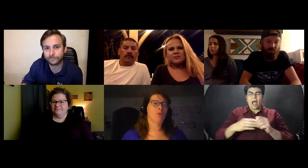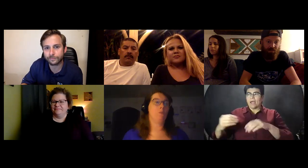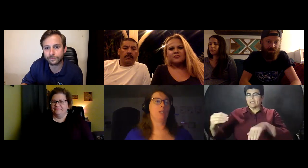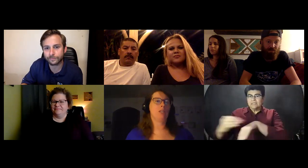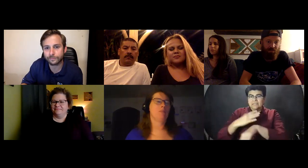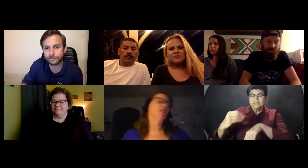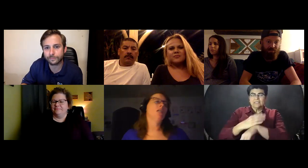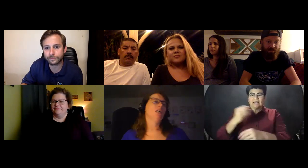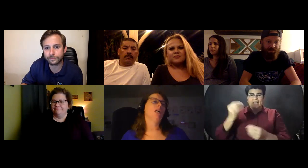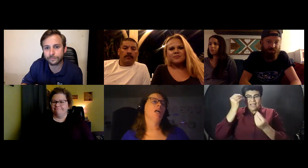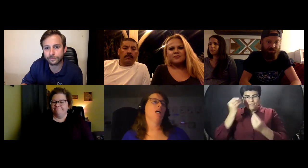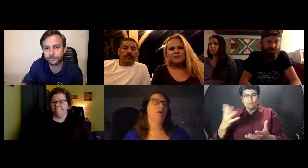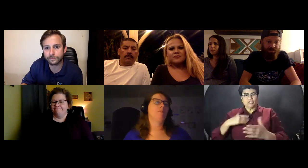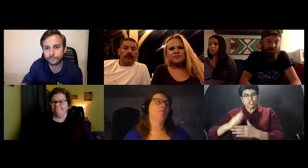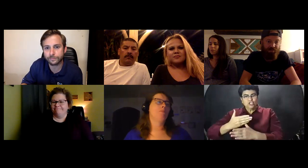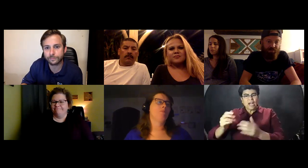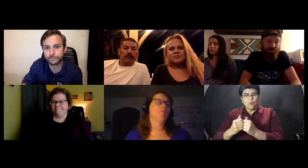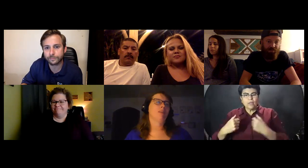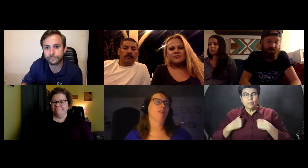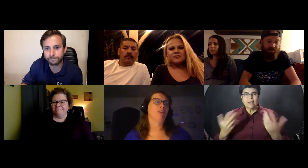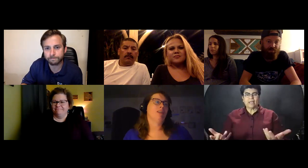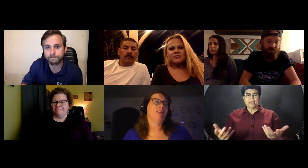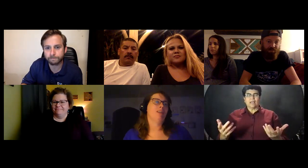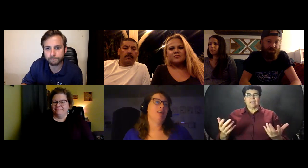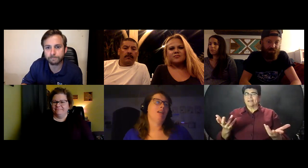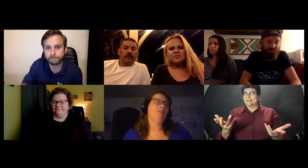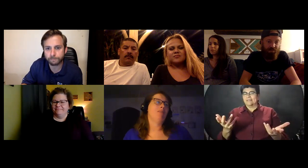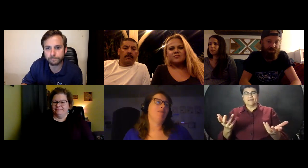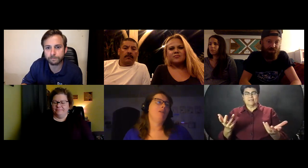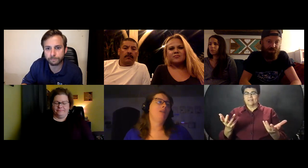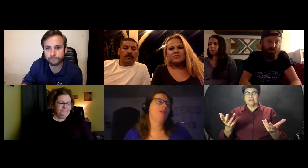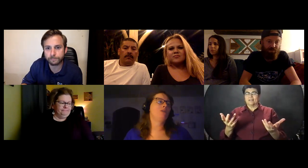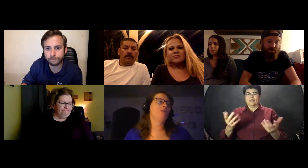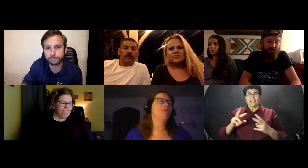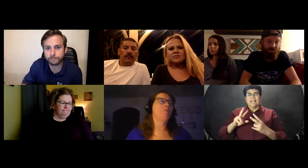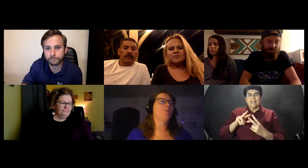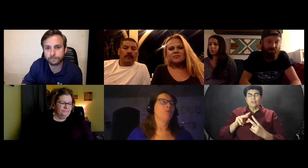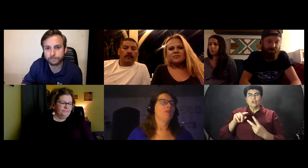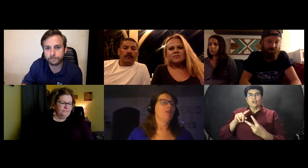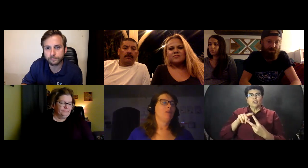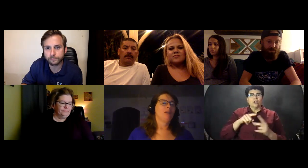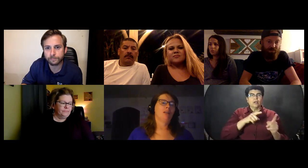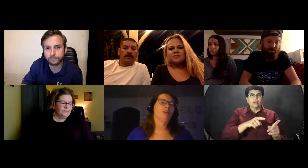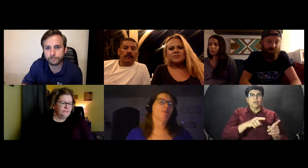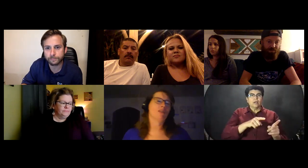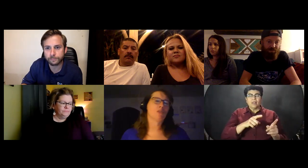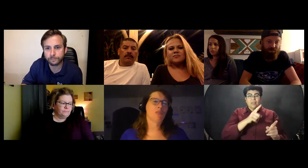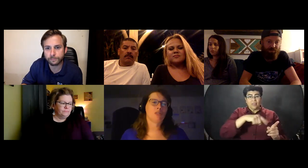with me every